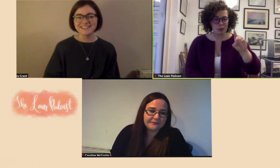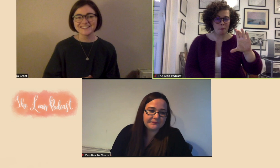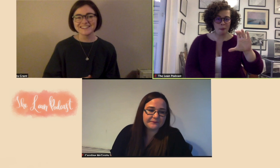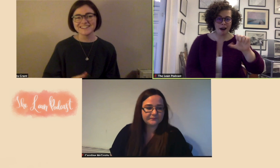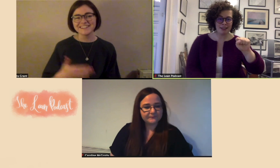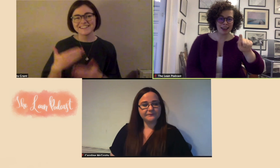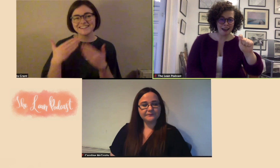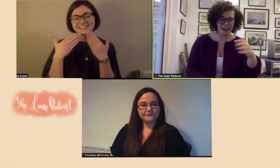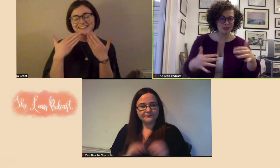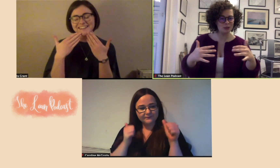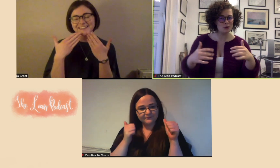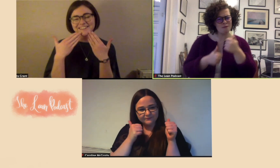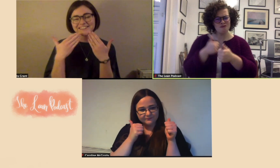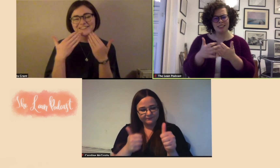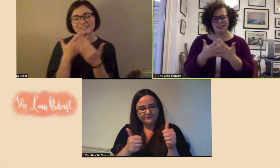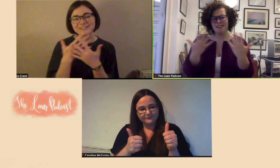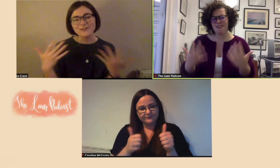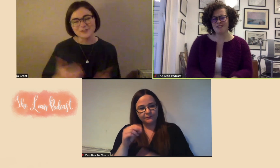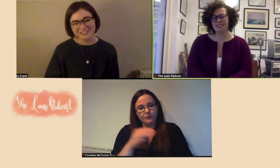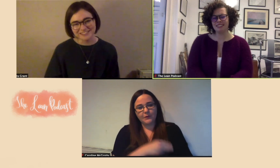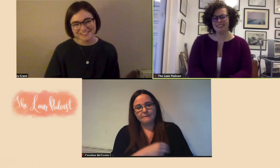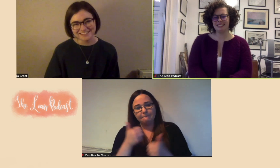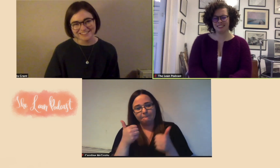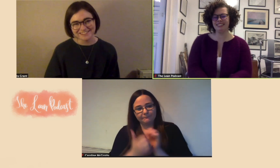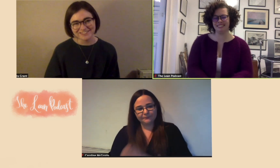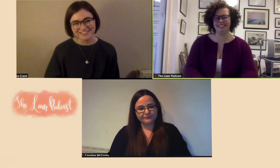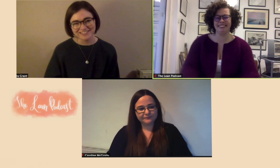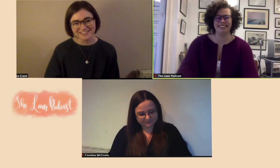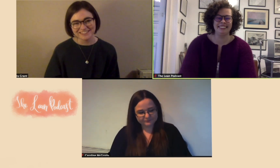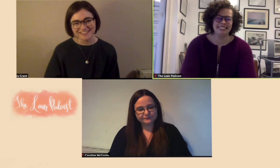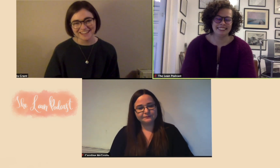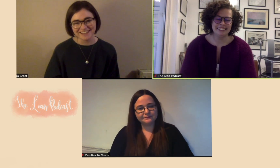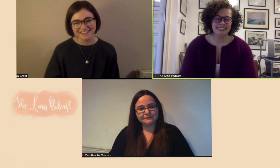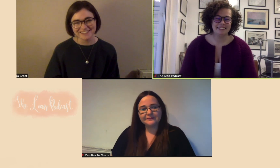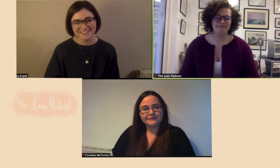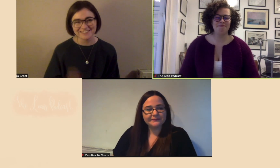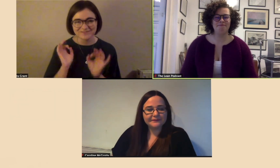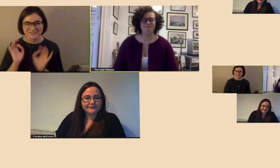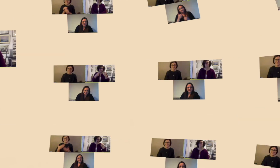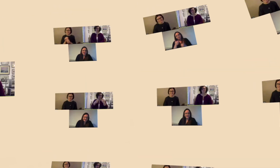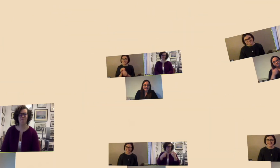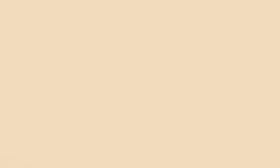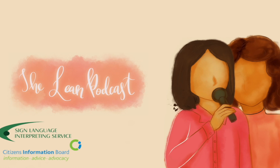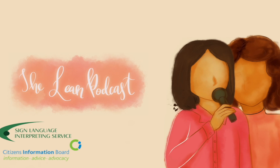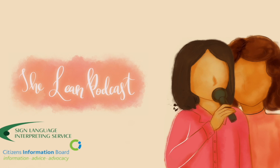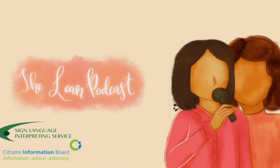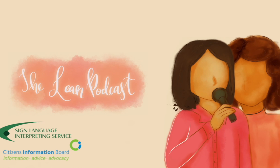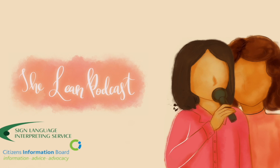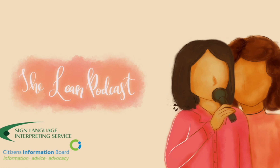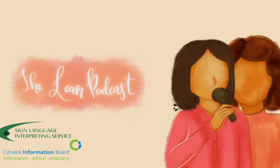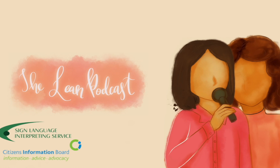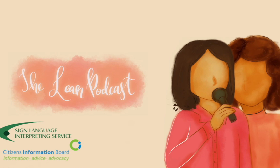for coming onto the podcast Caroline. It's Lean, podcast. We would like to thank David Hay,